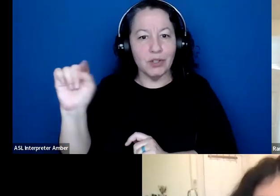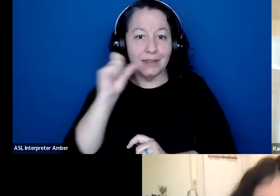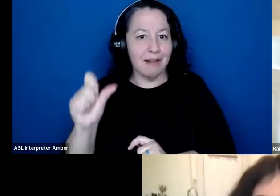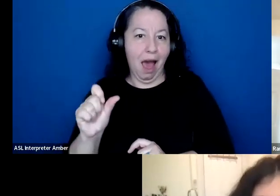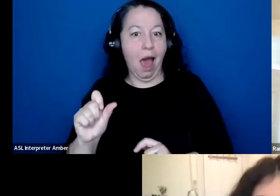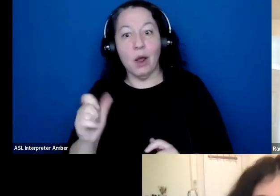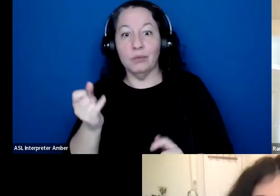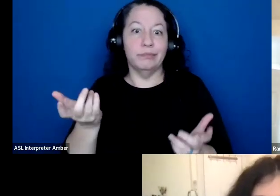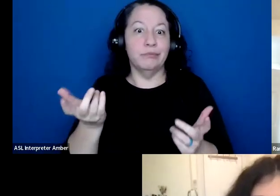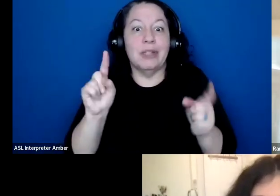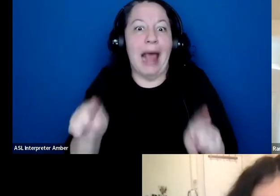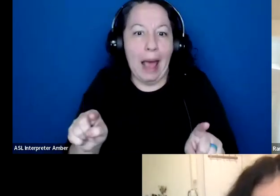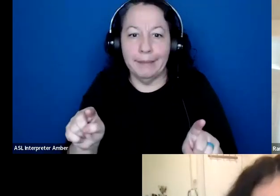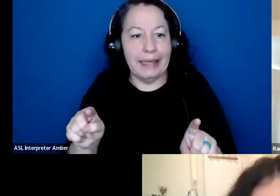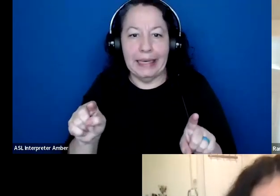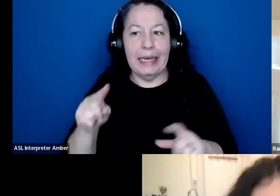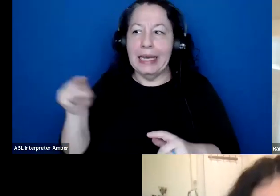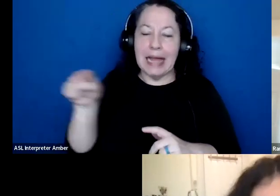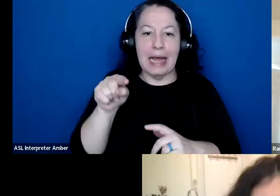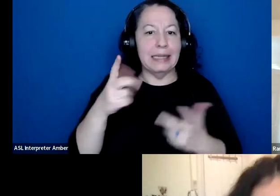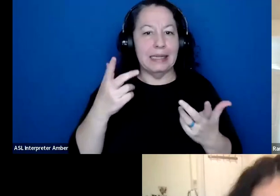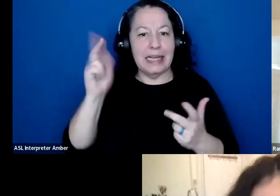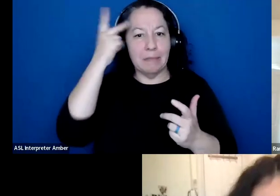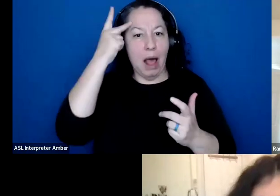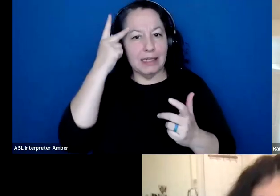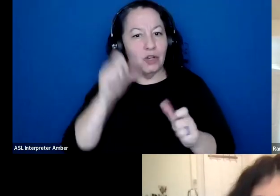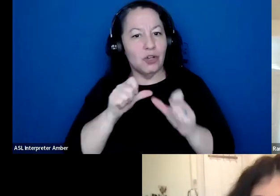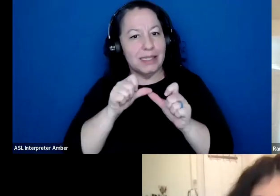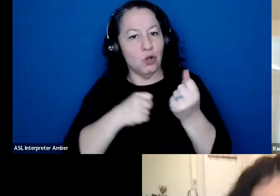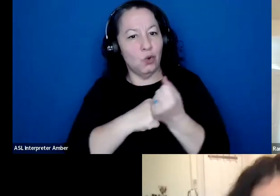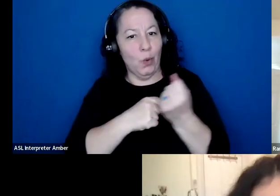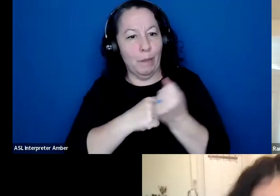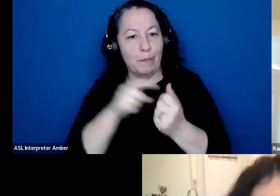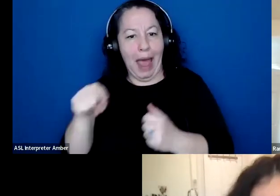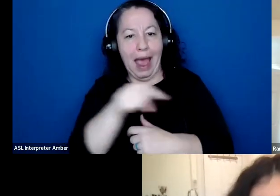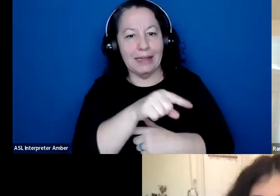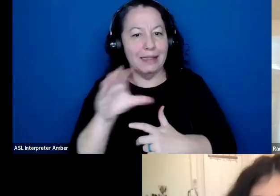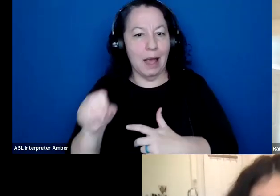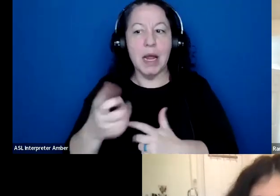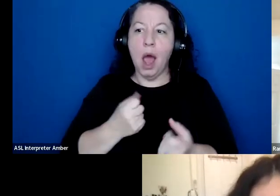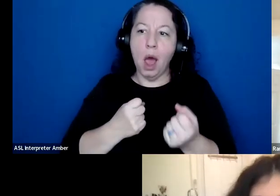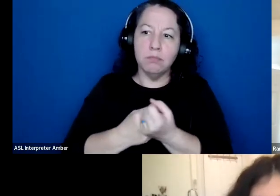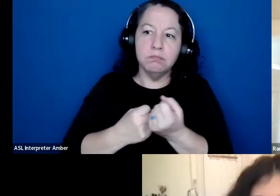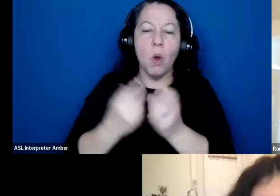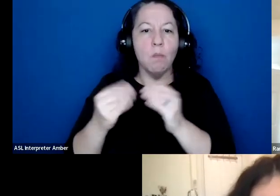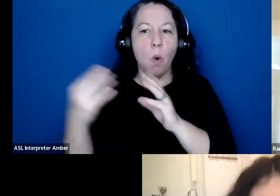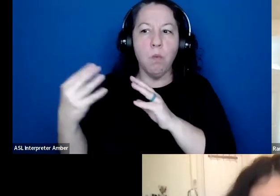to back politicians that push for more war, that fund think tanks that push a deeper and a greater militarism.